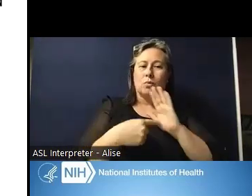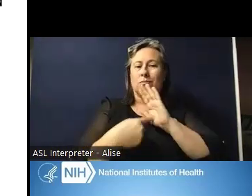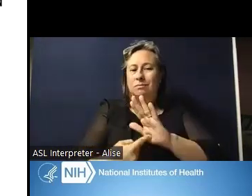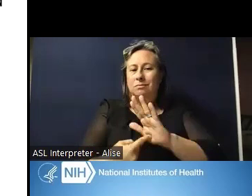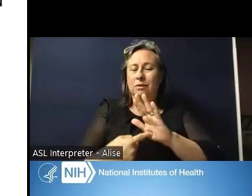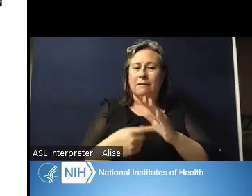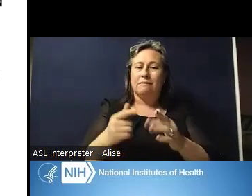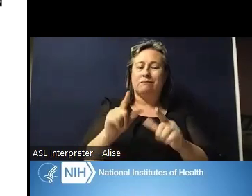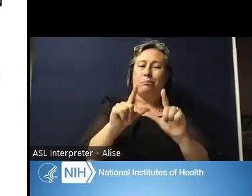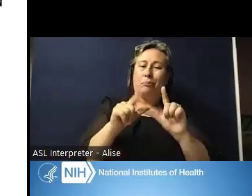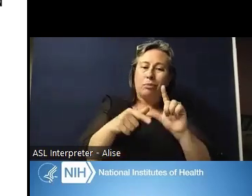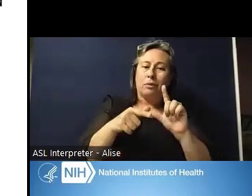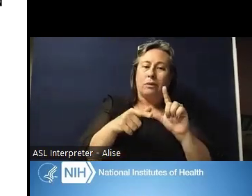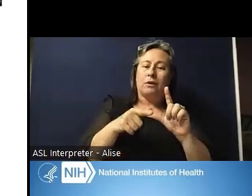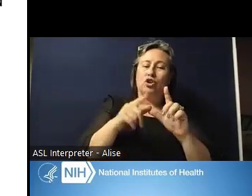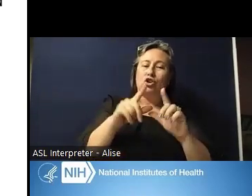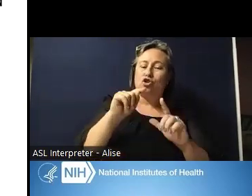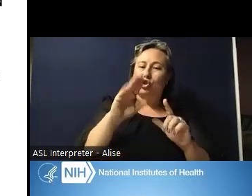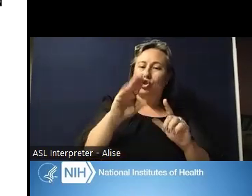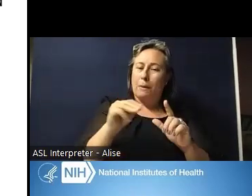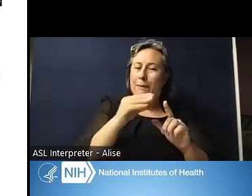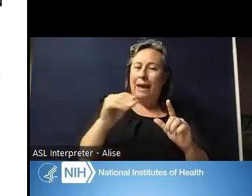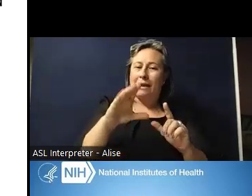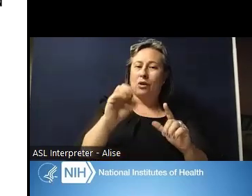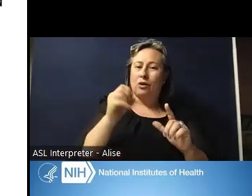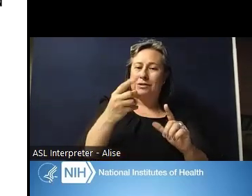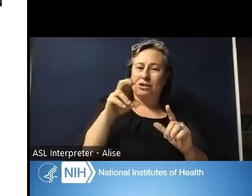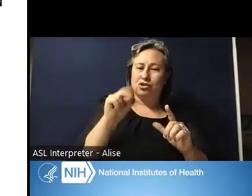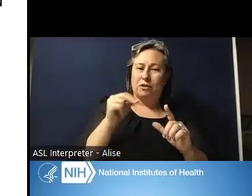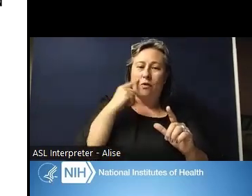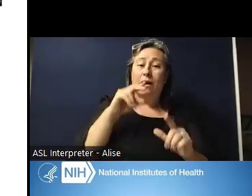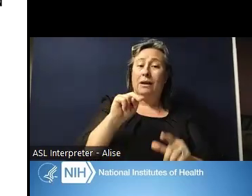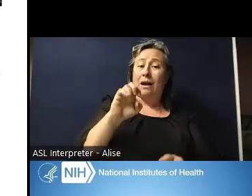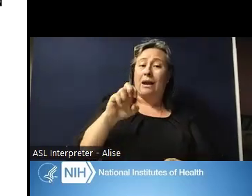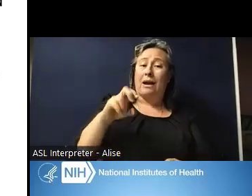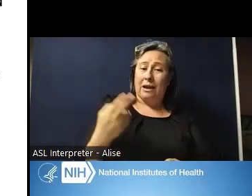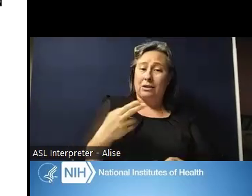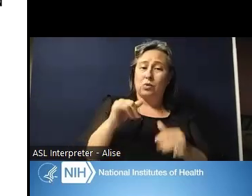of the terms and conditions of NIH awards, including federal regulations.